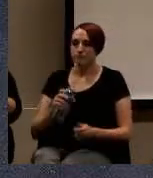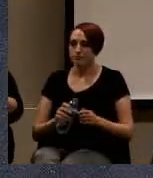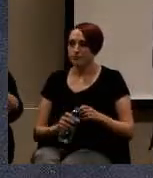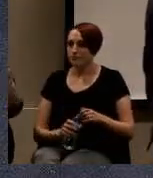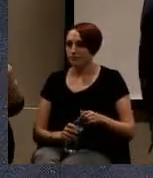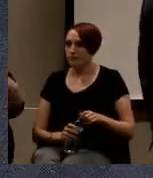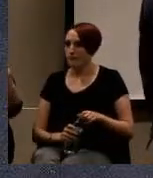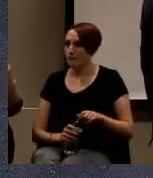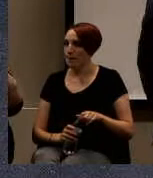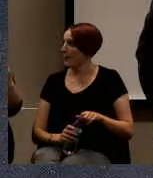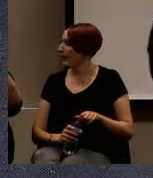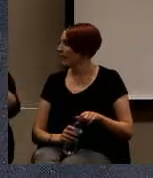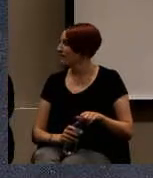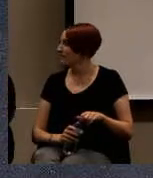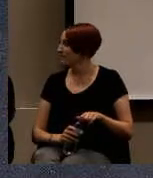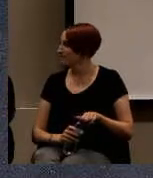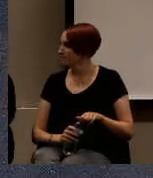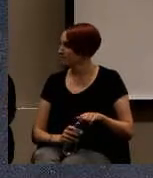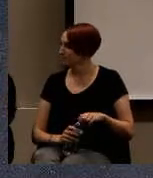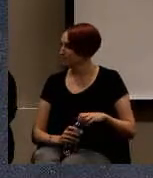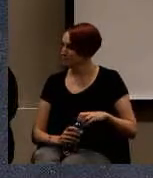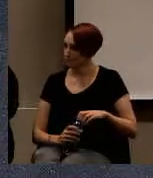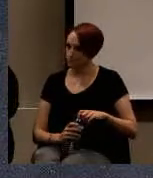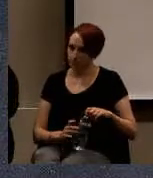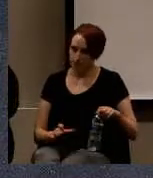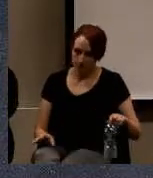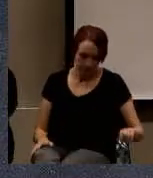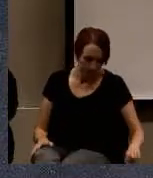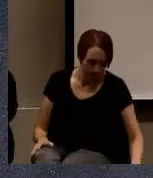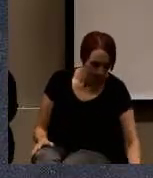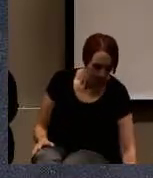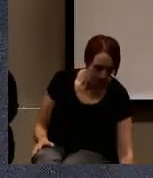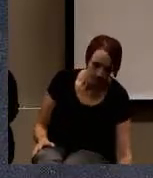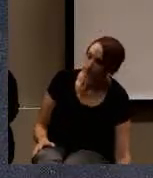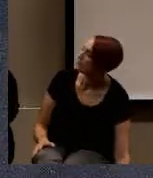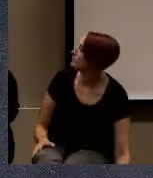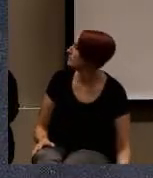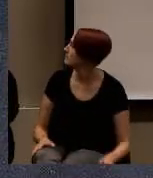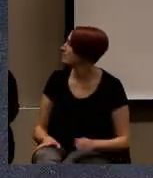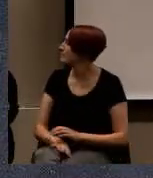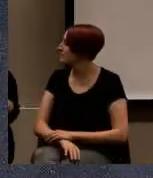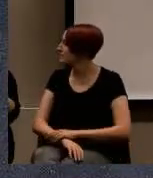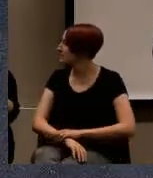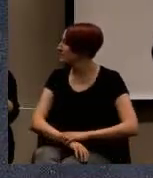You've probably heard that before and that's because as we age, the amount of light that's necessary for